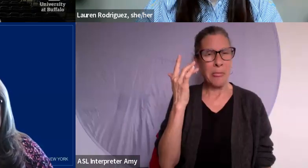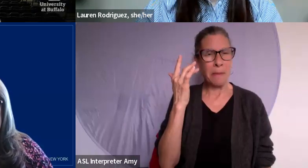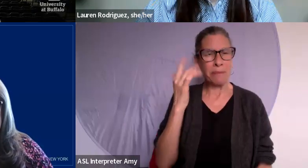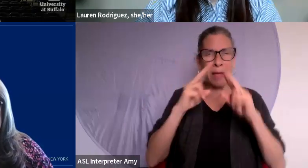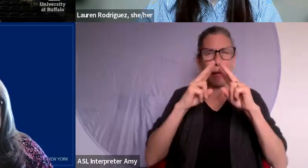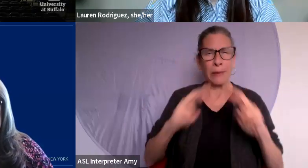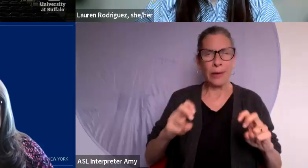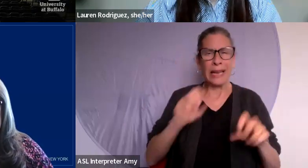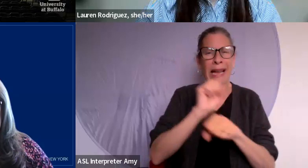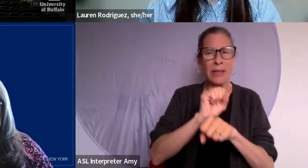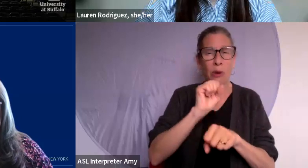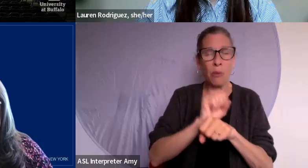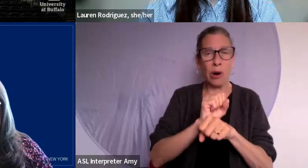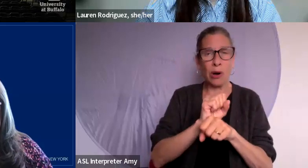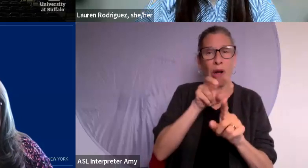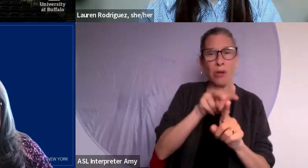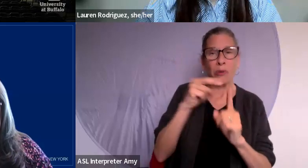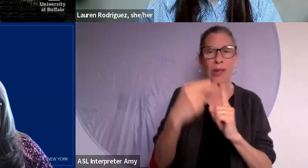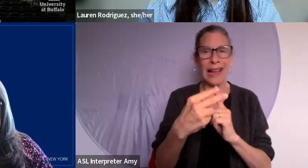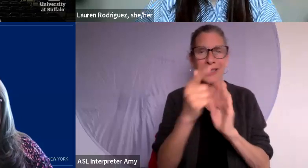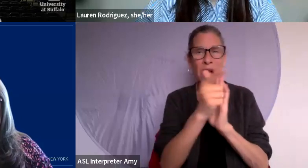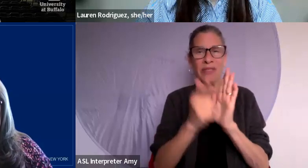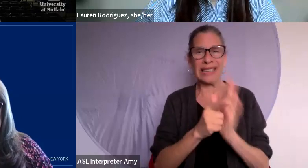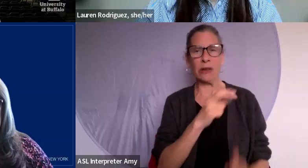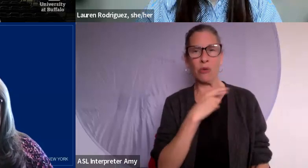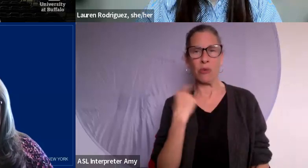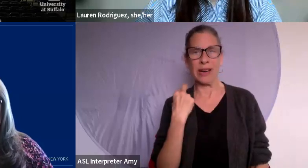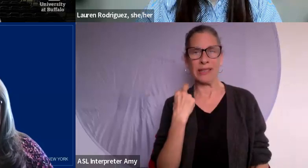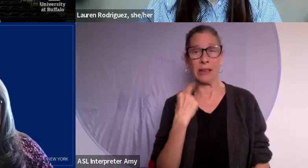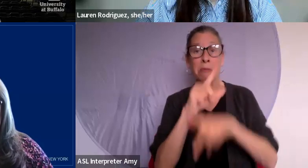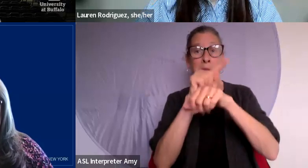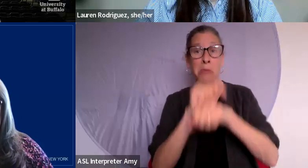through the lens of legal risk. Traditionally, the Office of